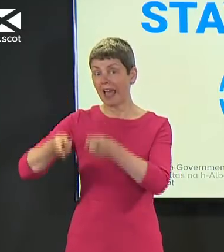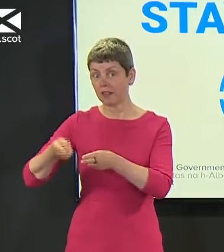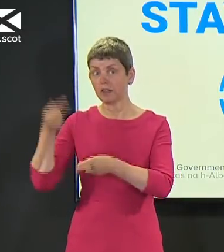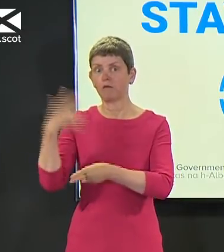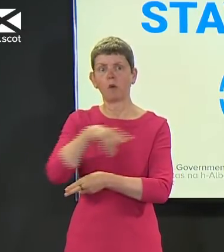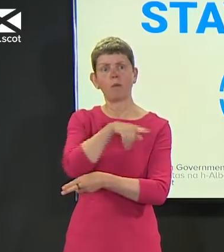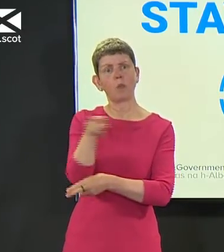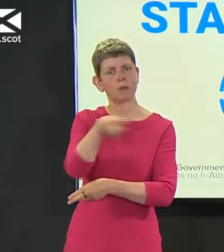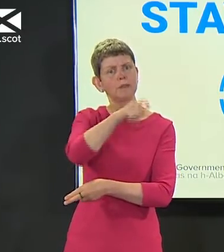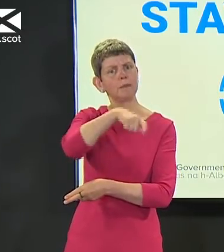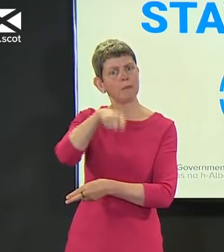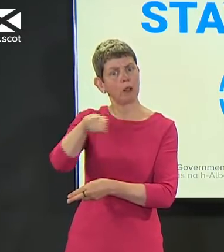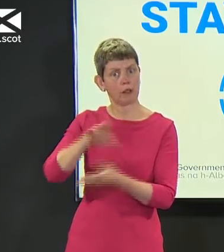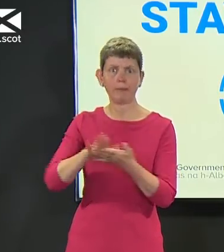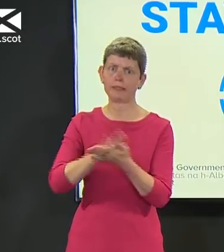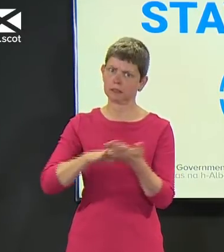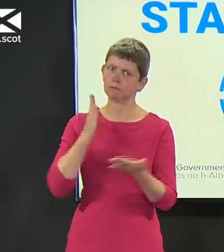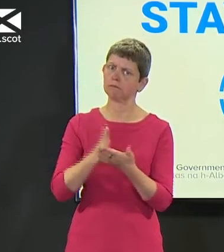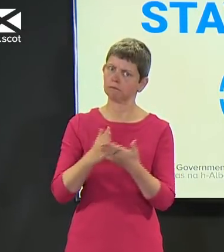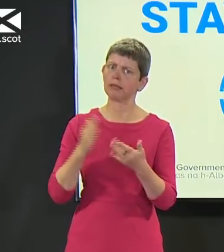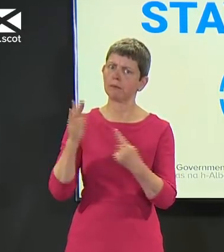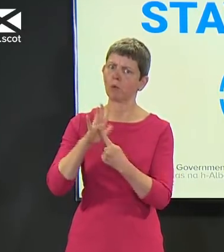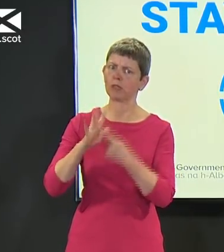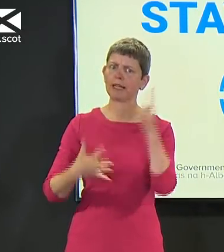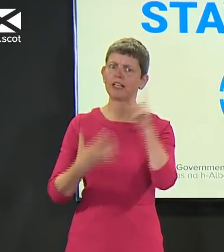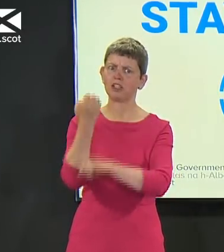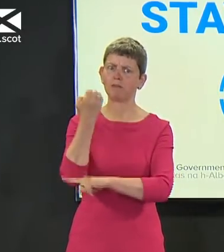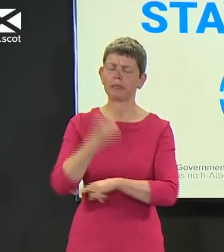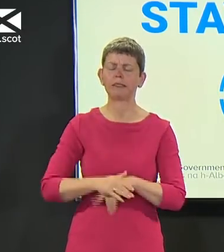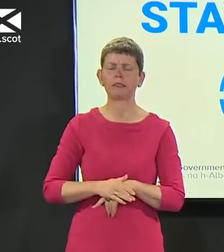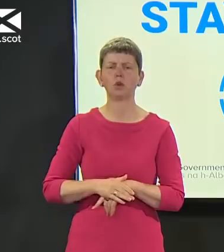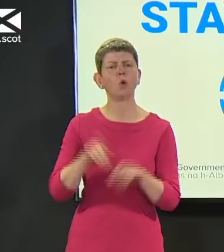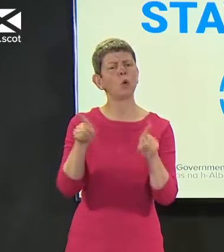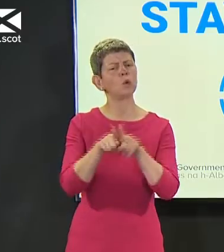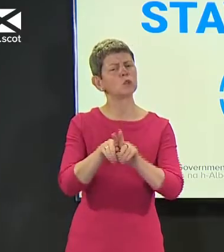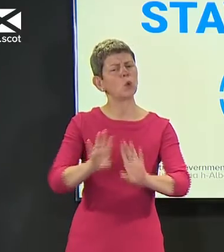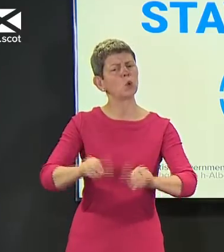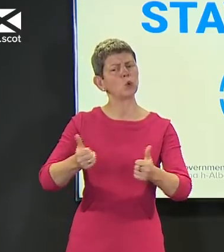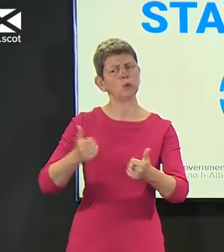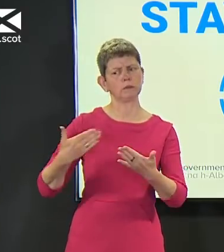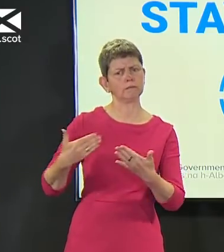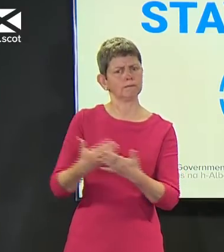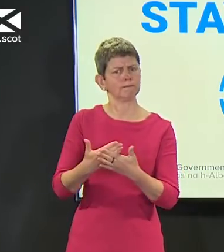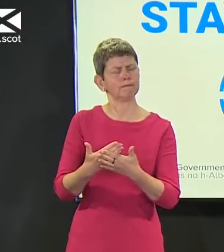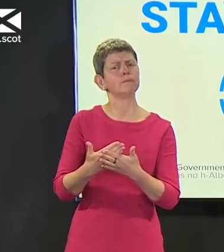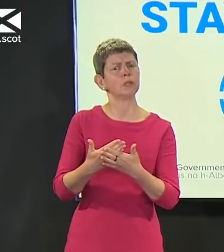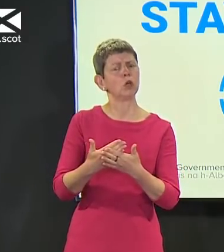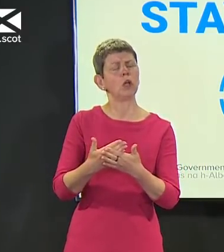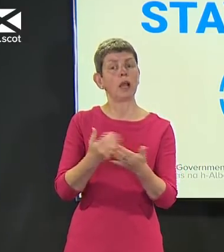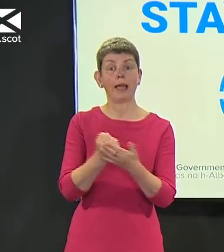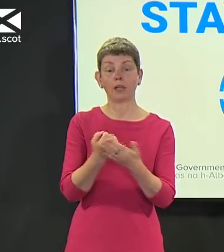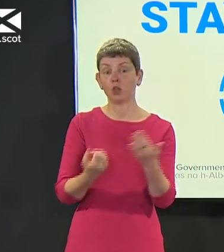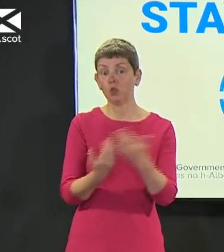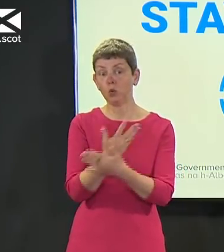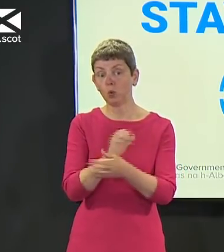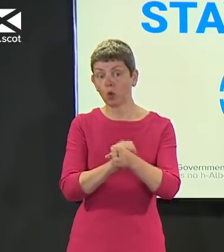we've also made significant progress in reducing the number of new covid cases that we're seeing